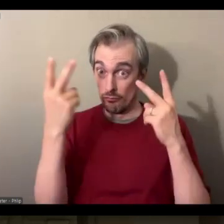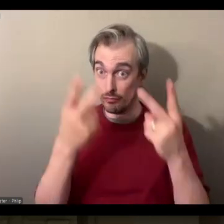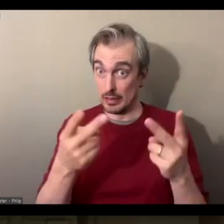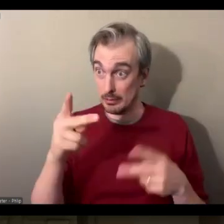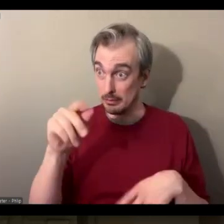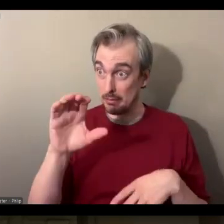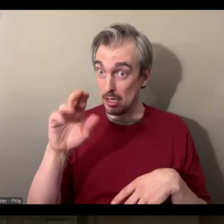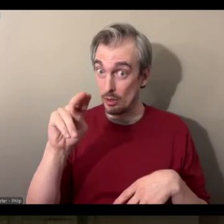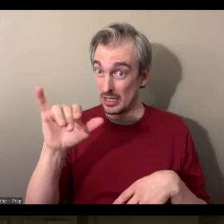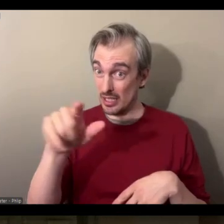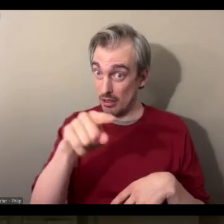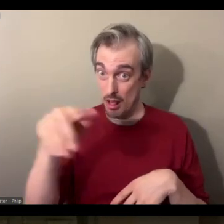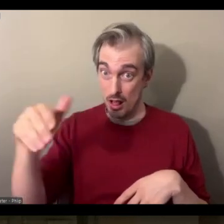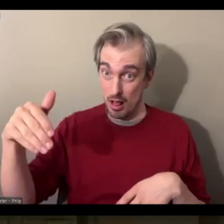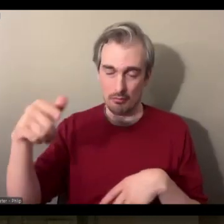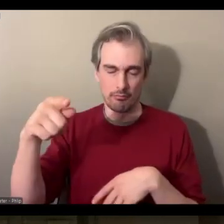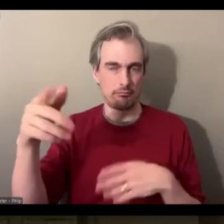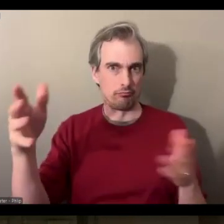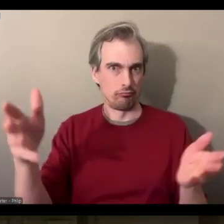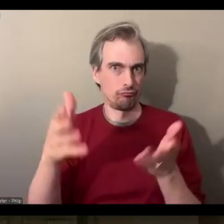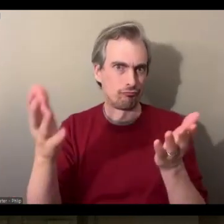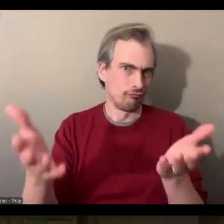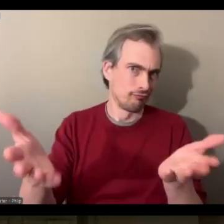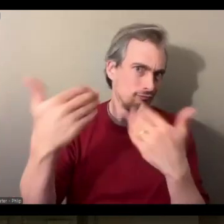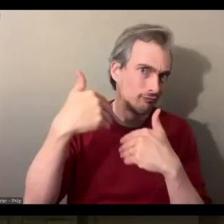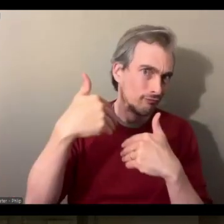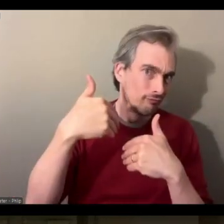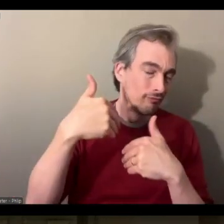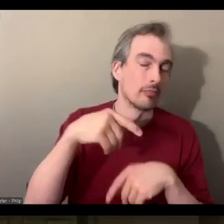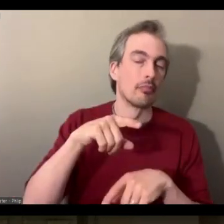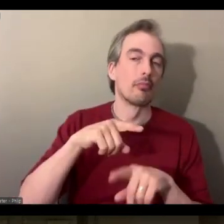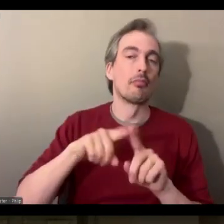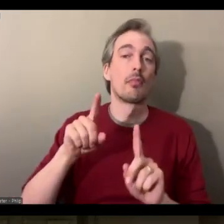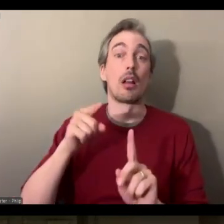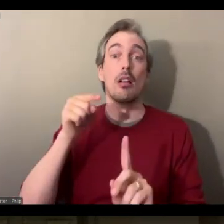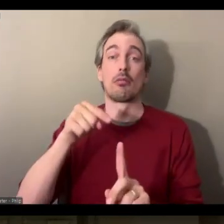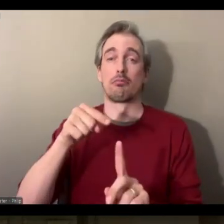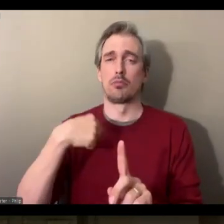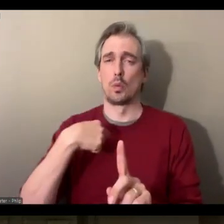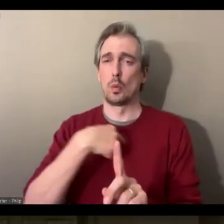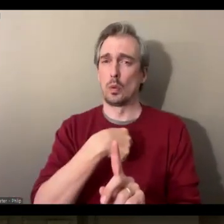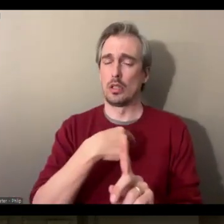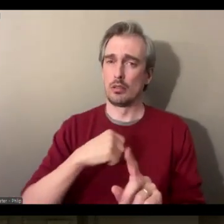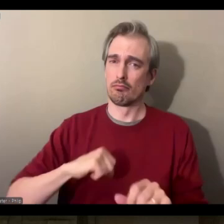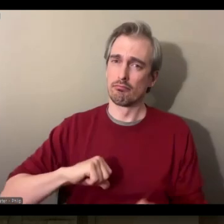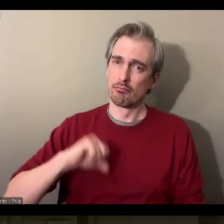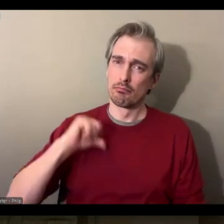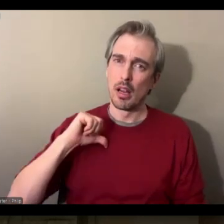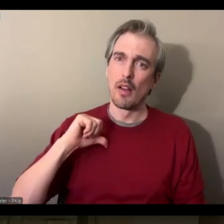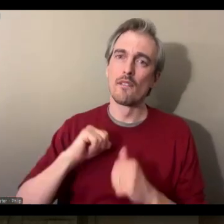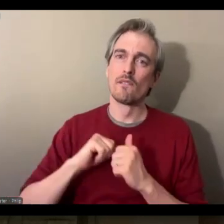one of the things that we really pride ourselves on is the flexible configuration of our spaces.